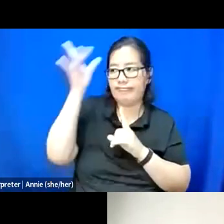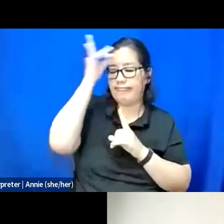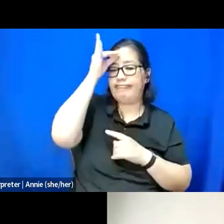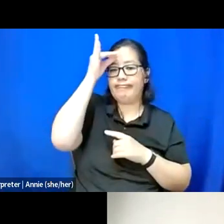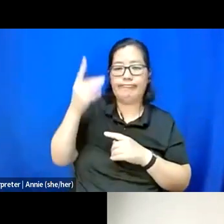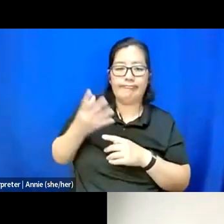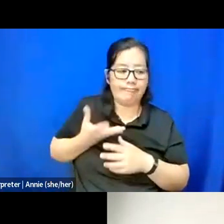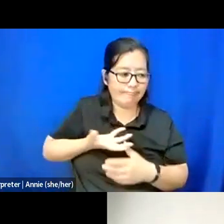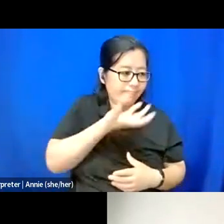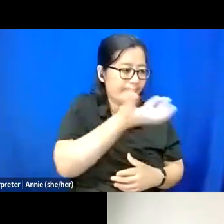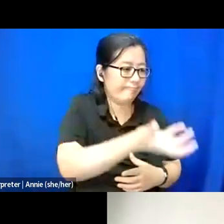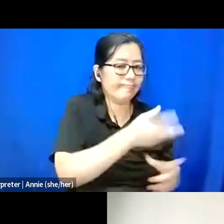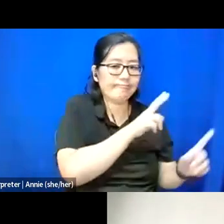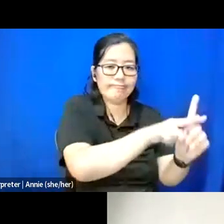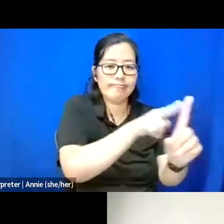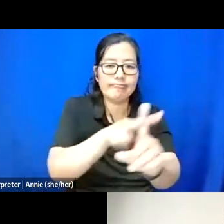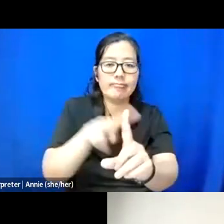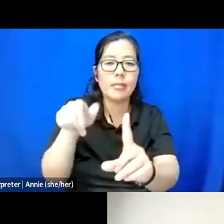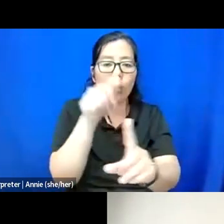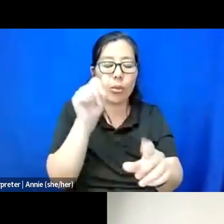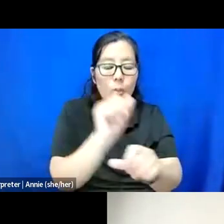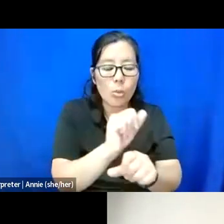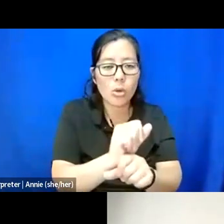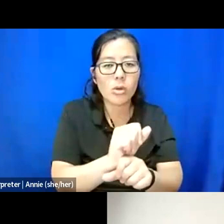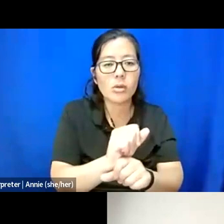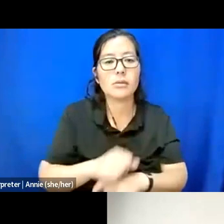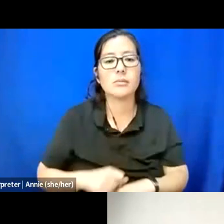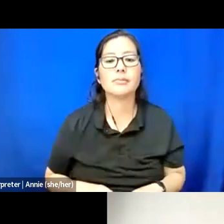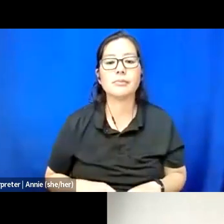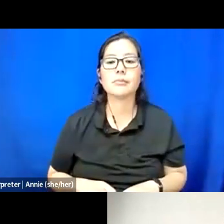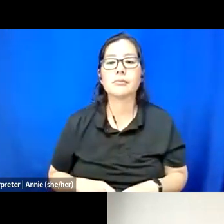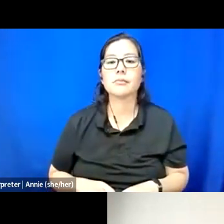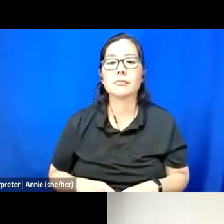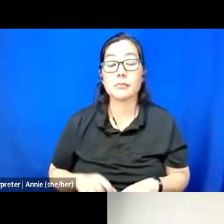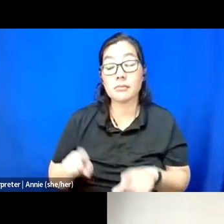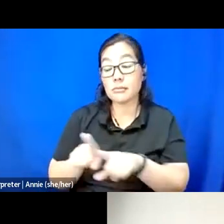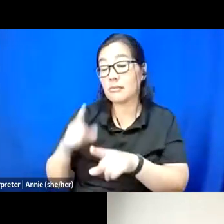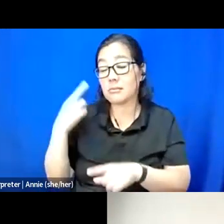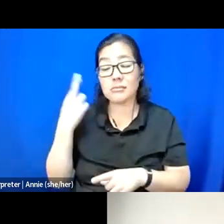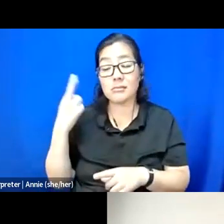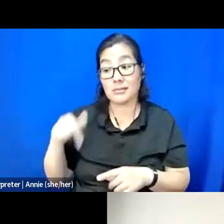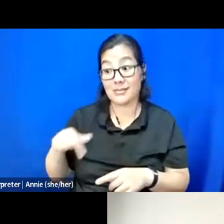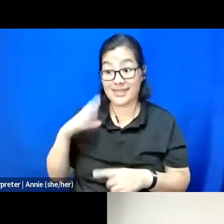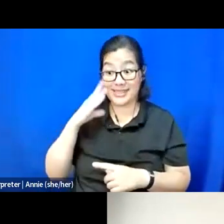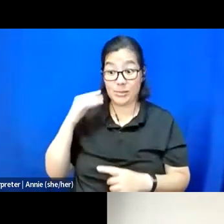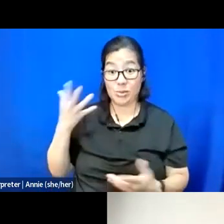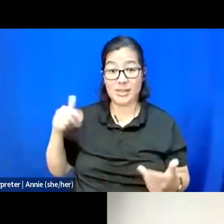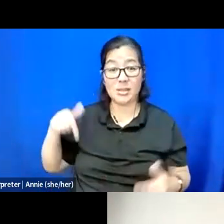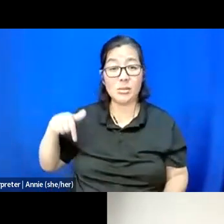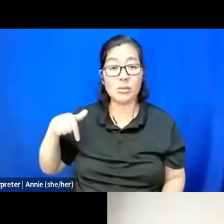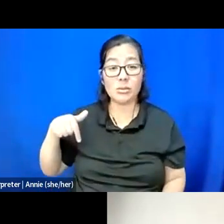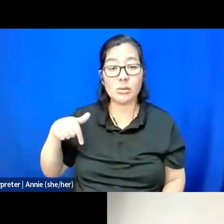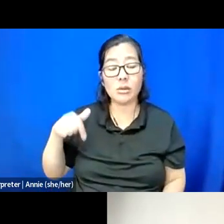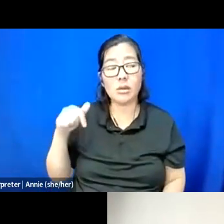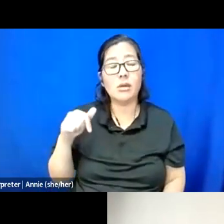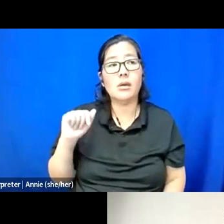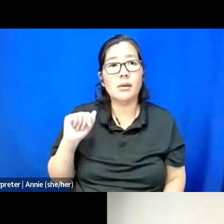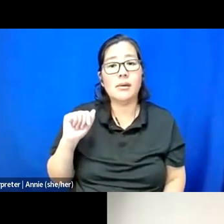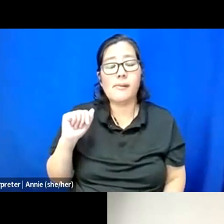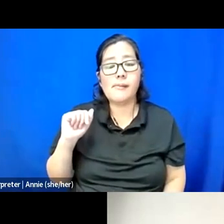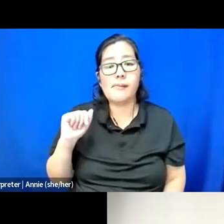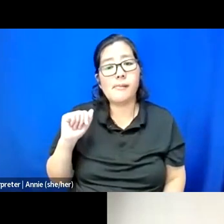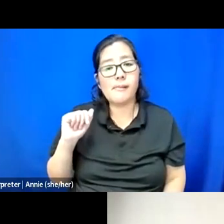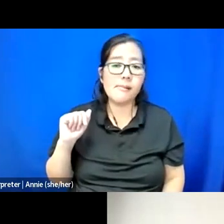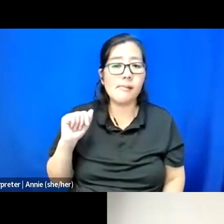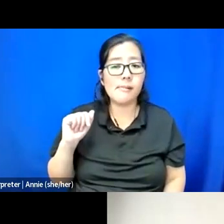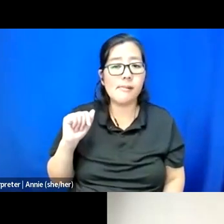And I also find that the experience here kind of acts as a reality check.